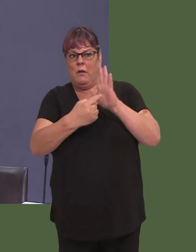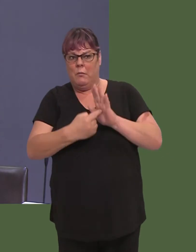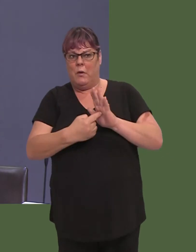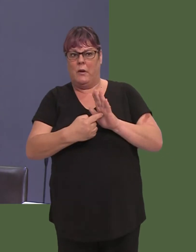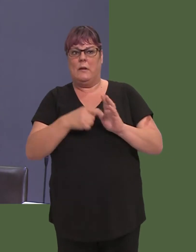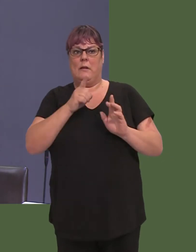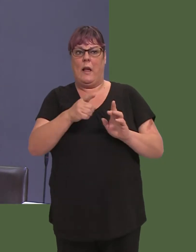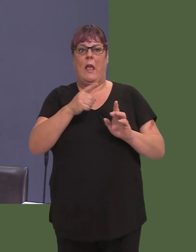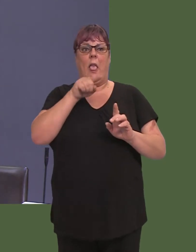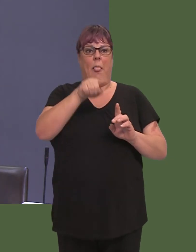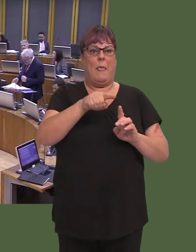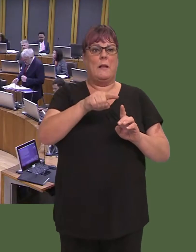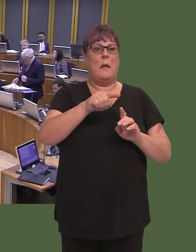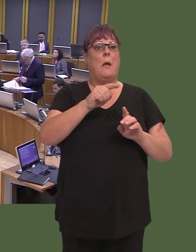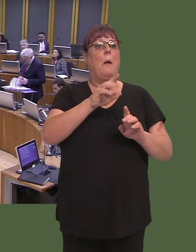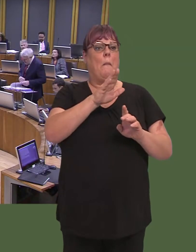task of developing Parc Bryn Cegin?